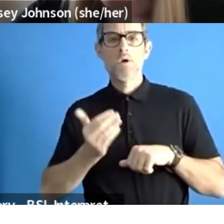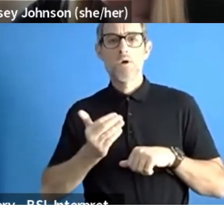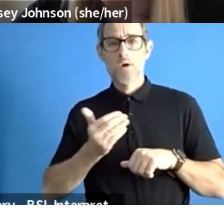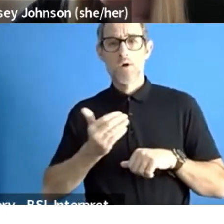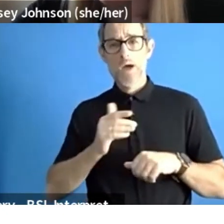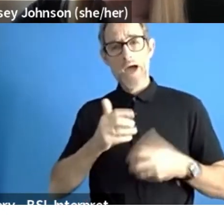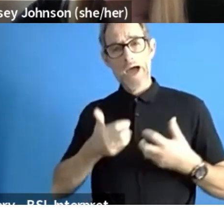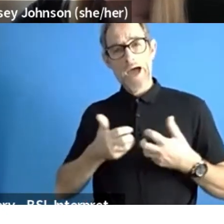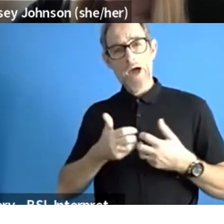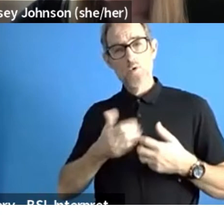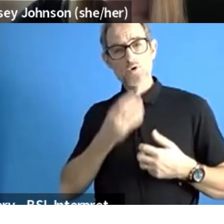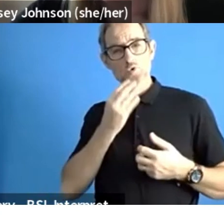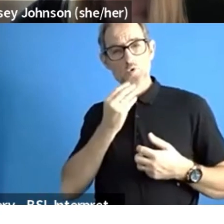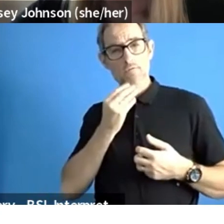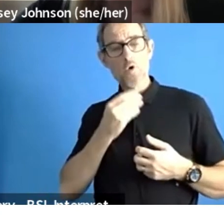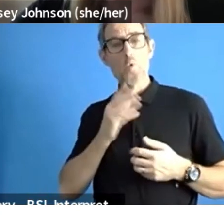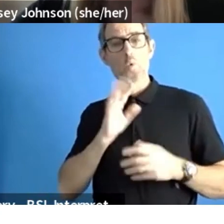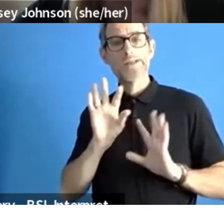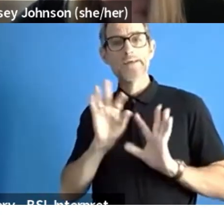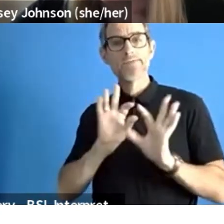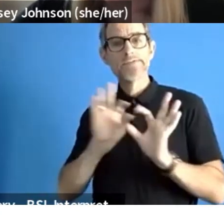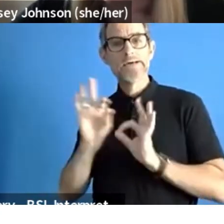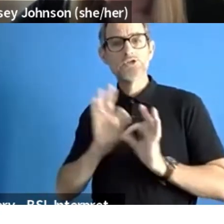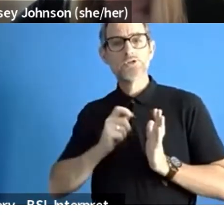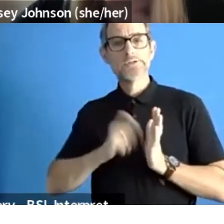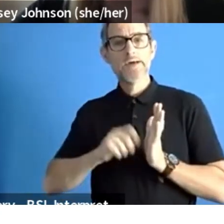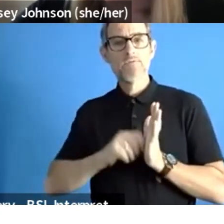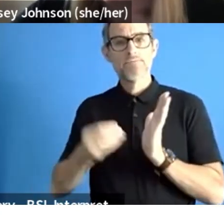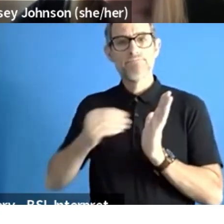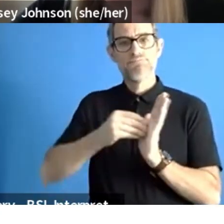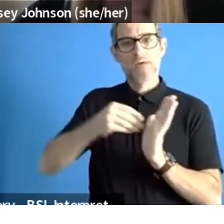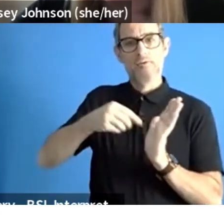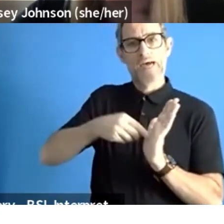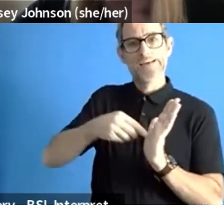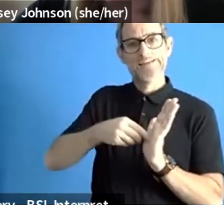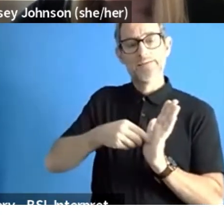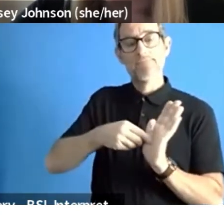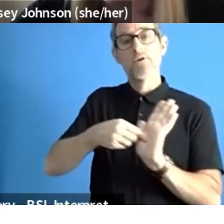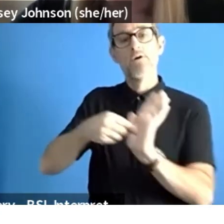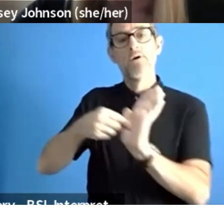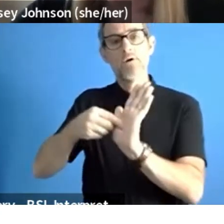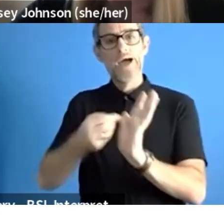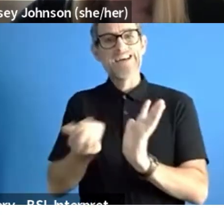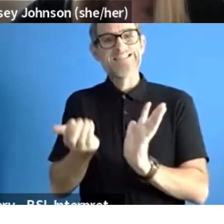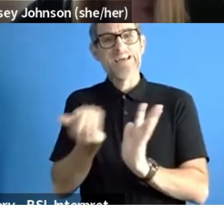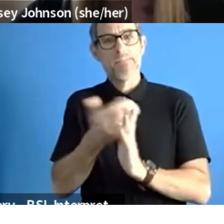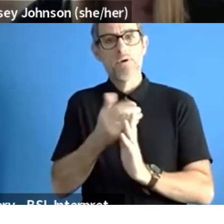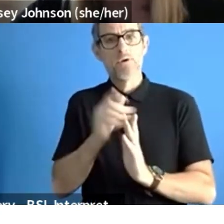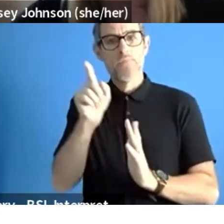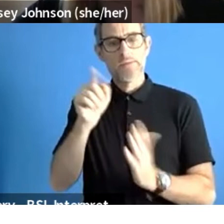were much more willing to provide them in the initial stage rather than the preferred provider stage.